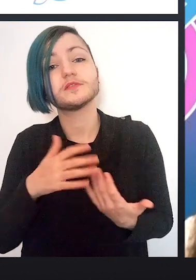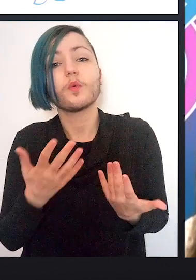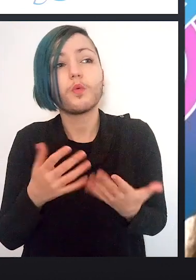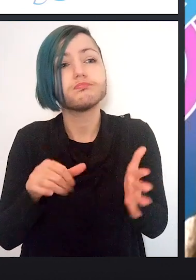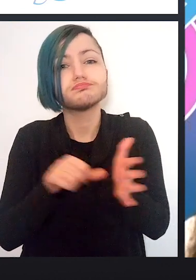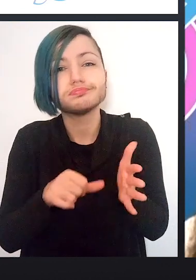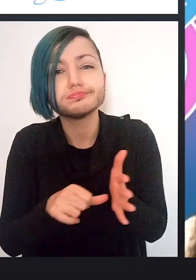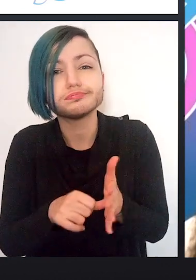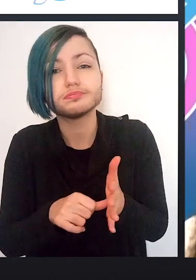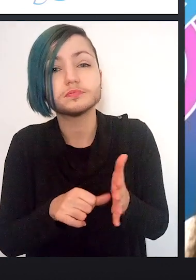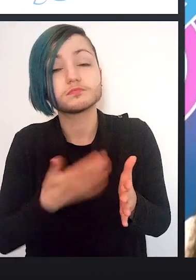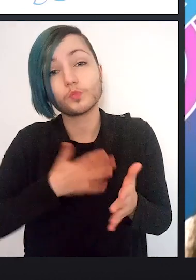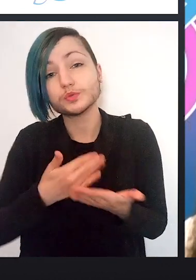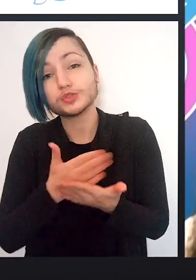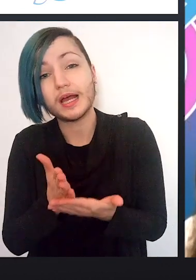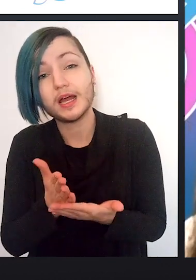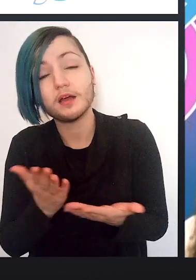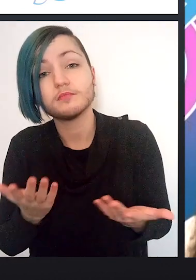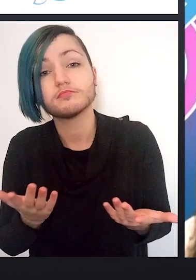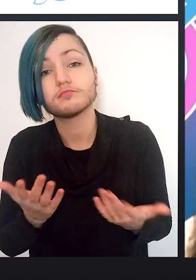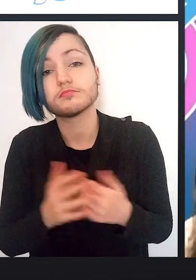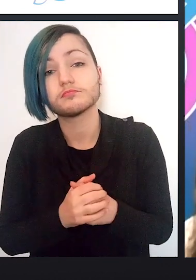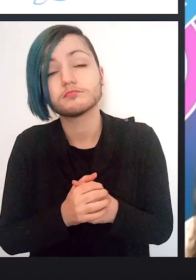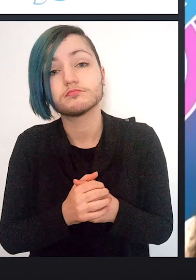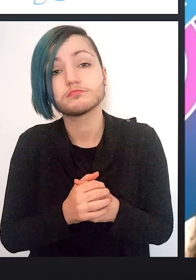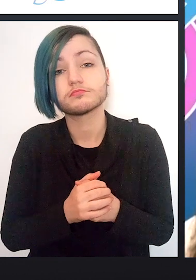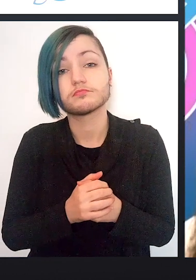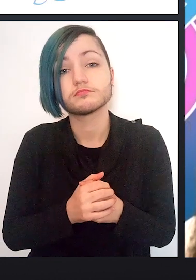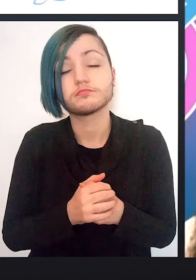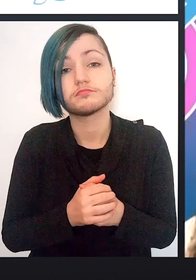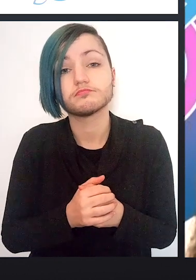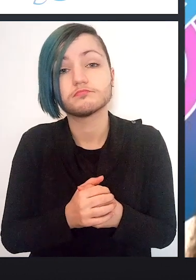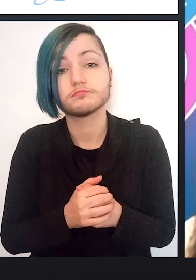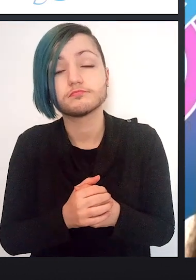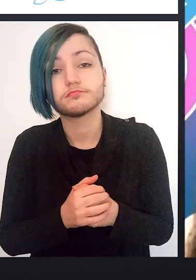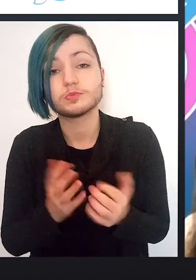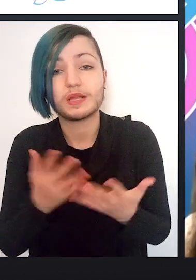or difficulties that you wanted to share with the people watching this video?